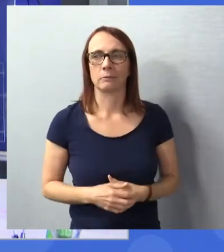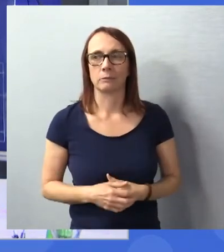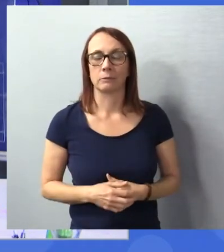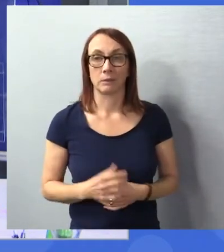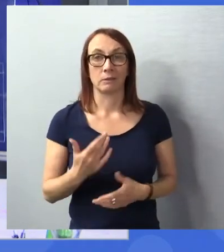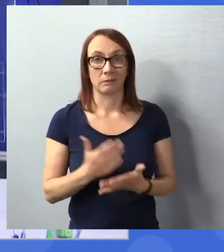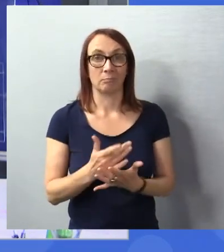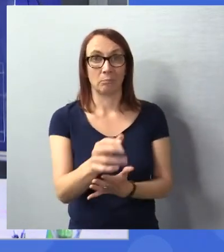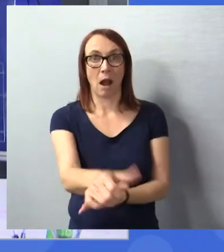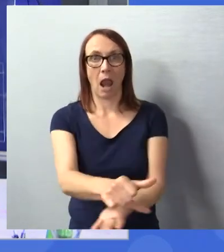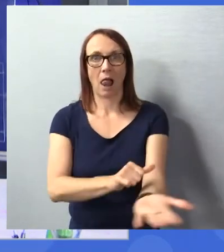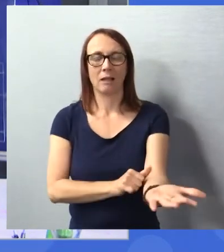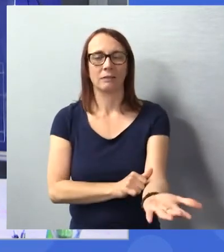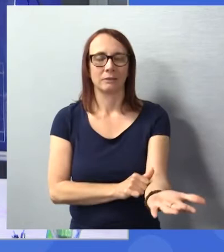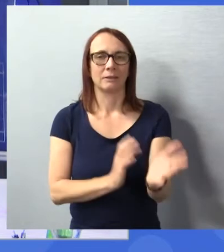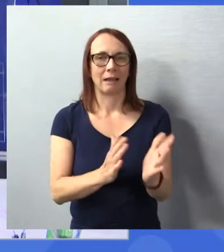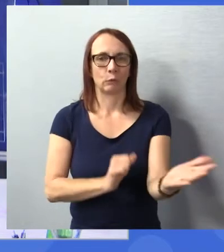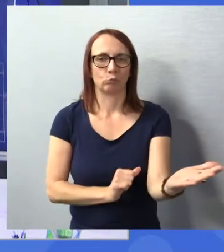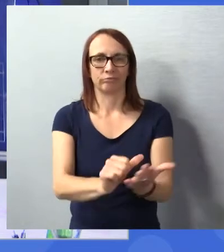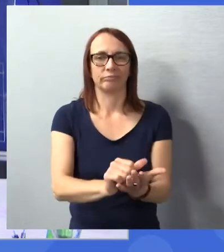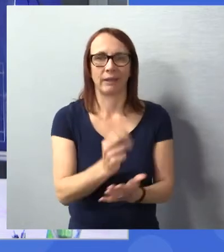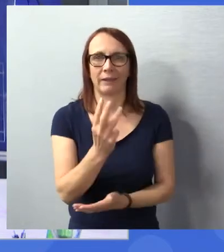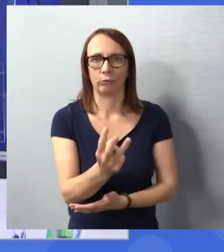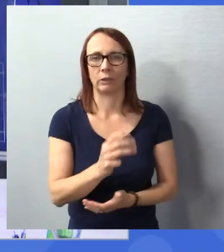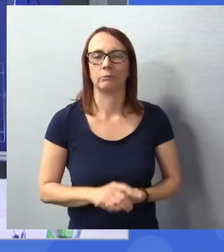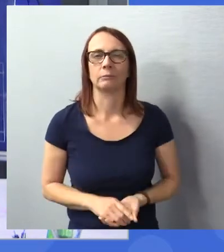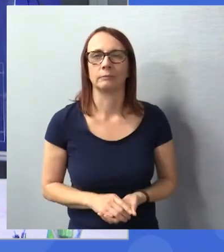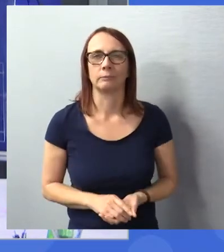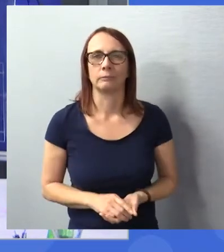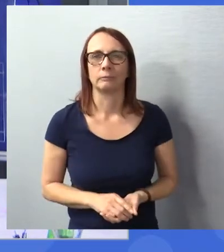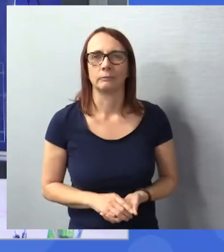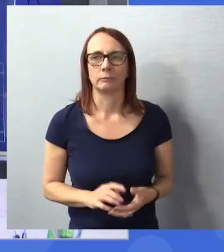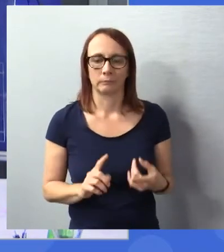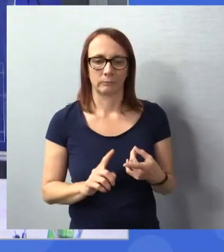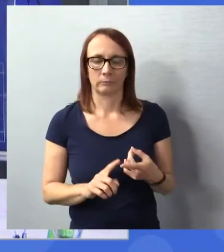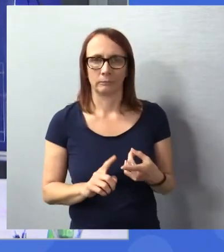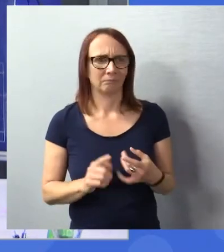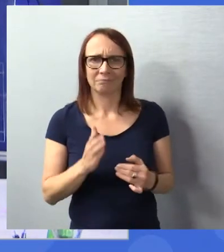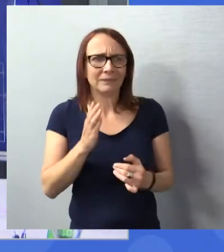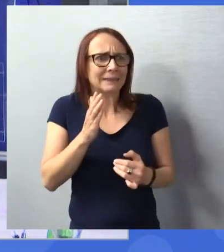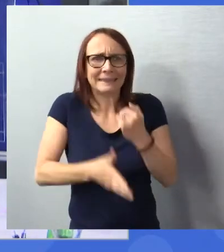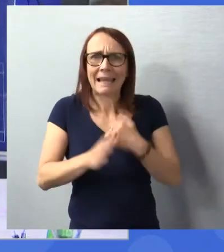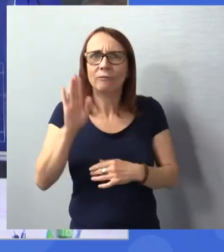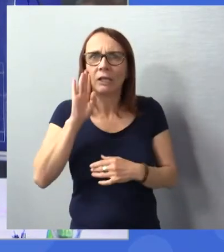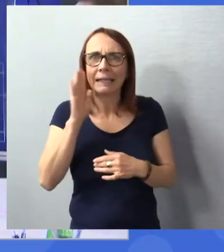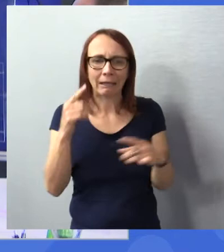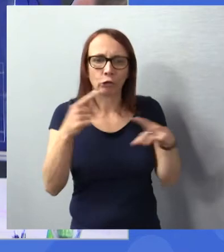we manage to narrow it down and one of the things that we cannot come at consensus was we don't heat up at the cross party working as much there needs